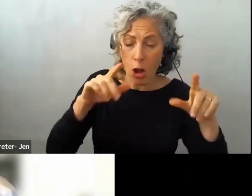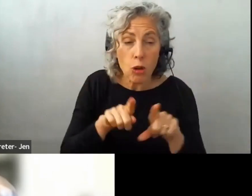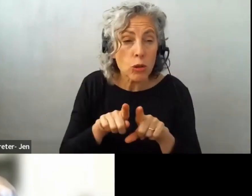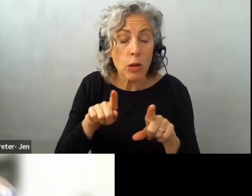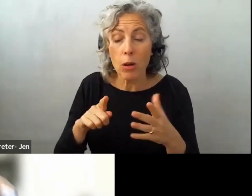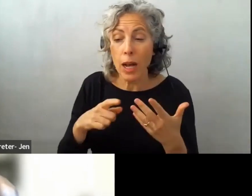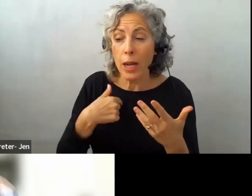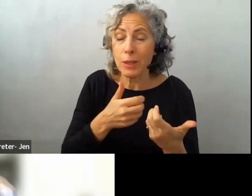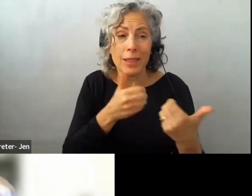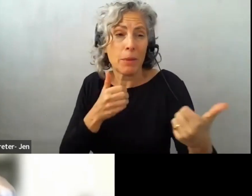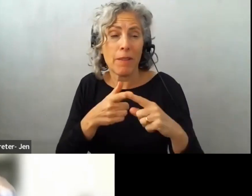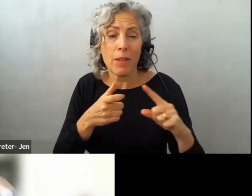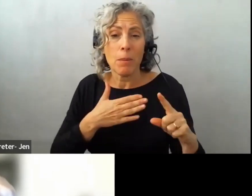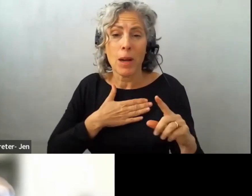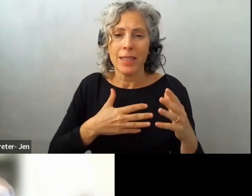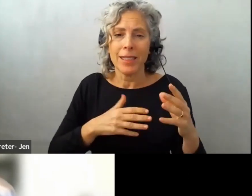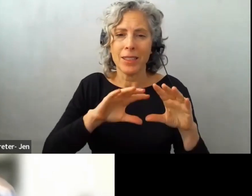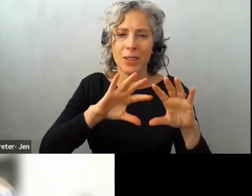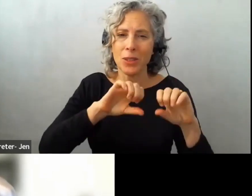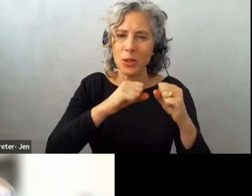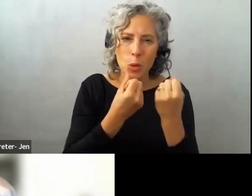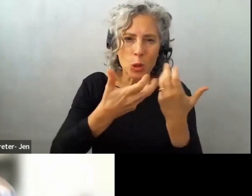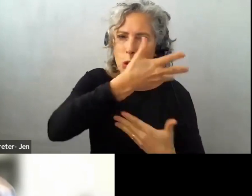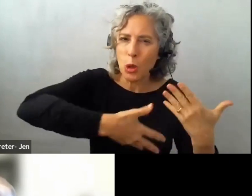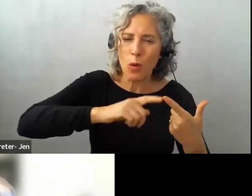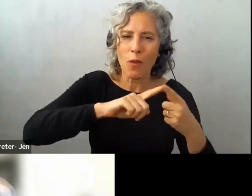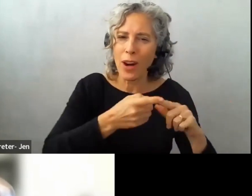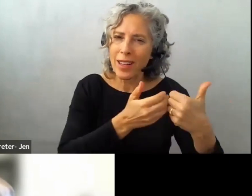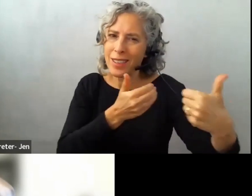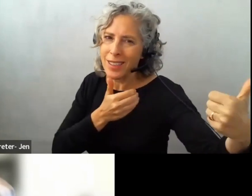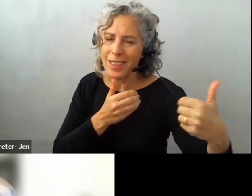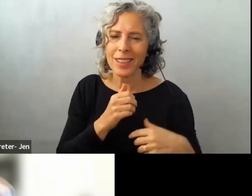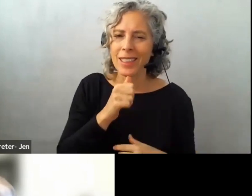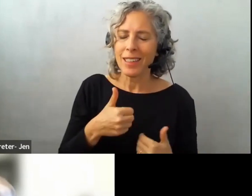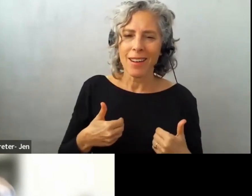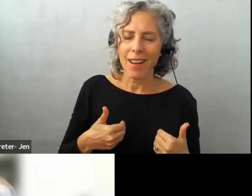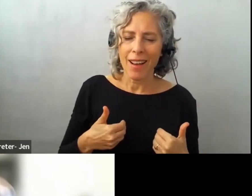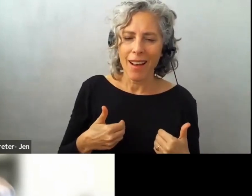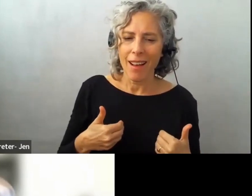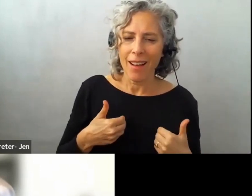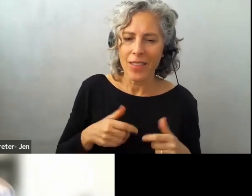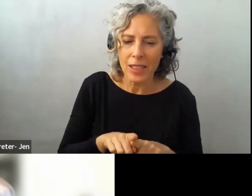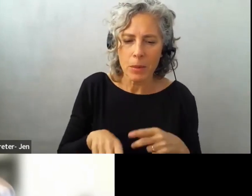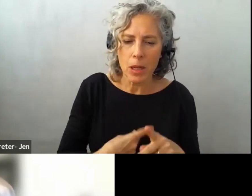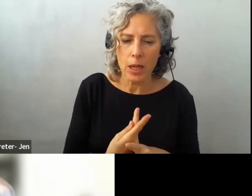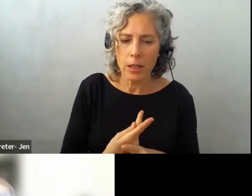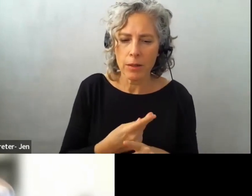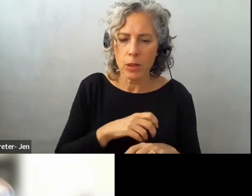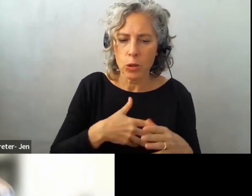from my social circle, I was isolated from my friends, I didn't have the same social outlets that I needed to get